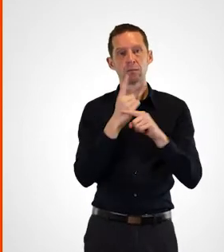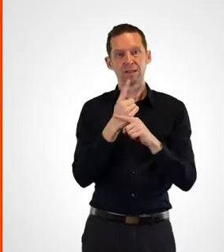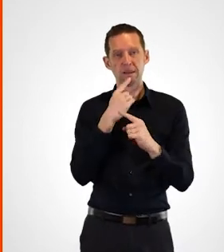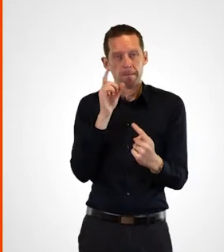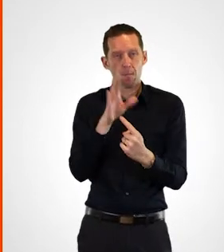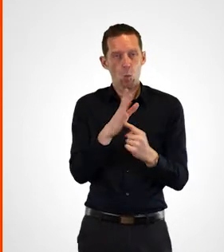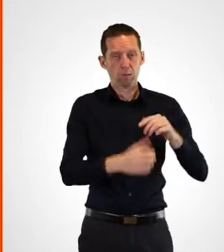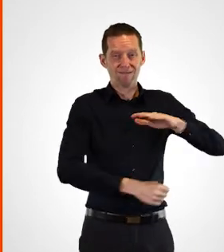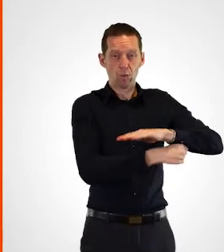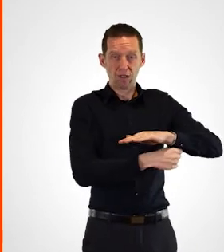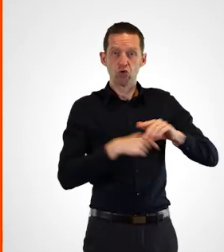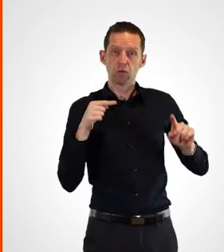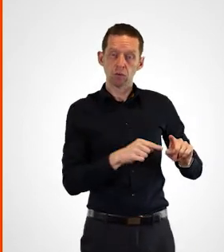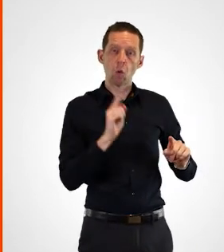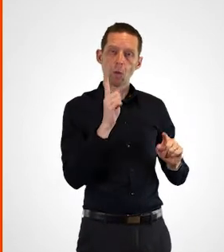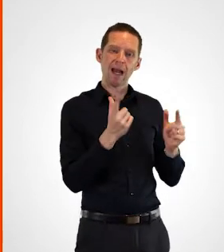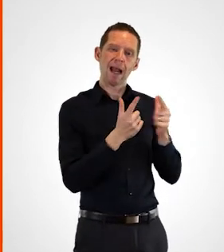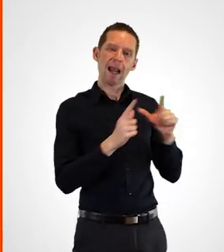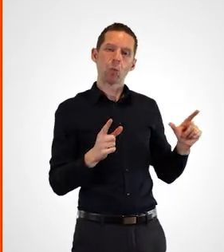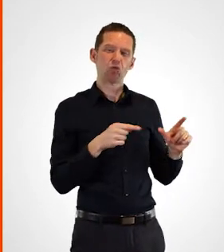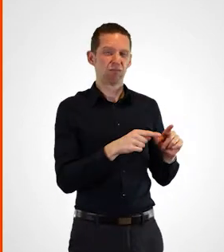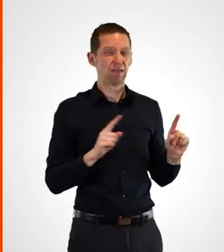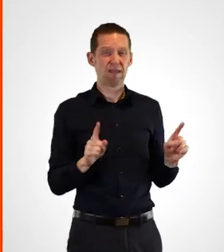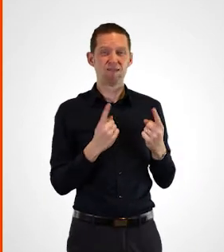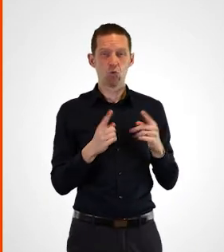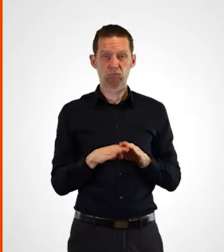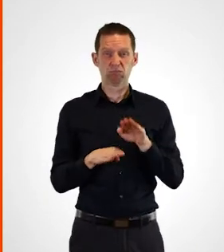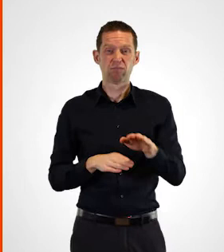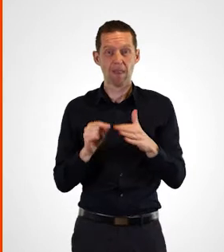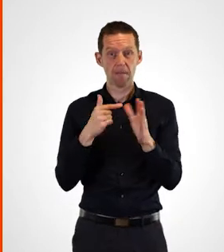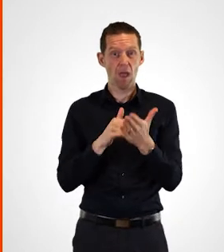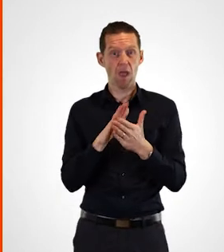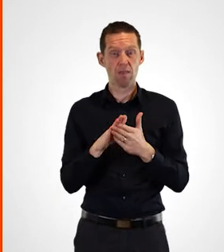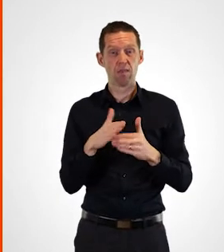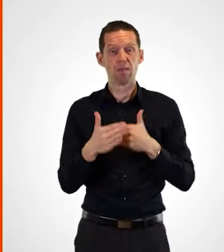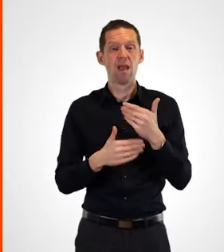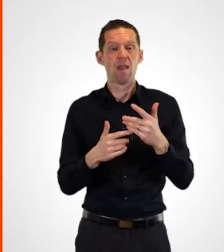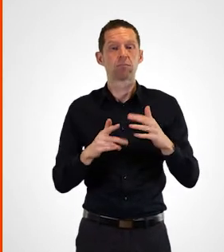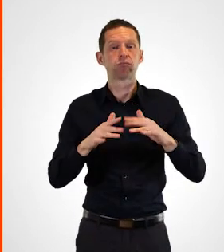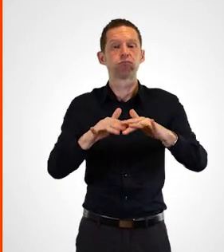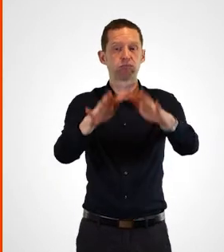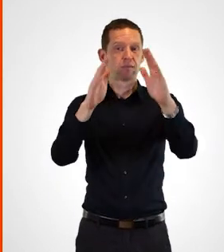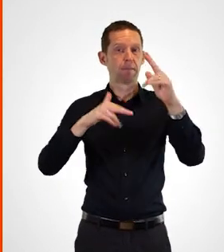a foundational piece is that language is that first step in the path upon which everything else is built.